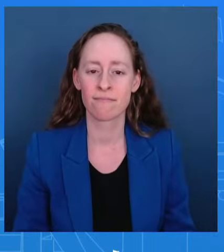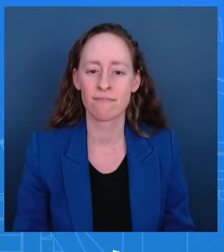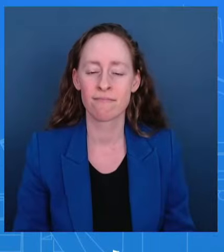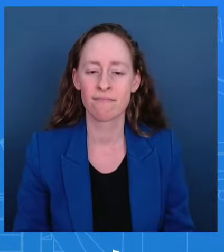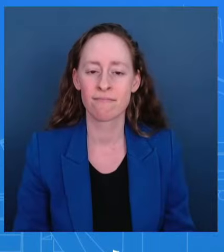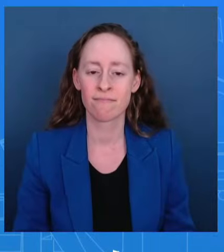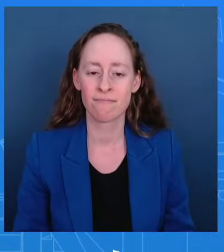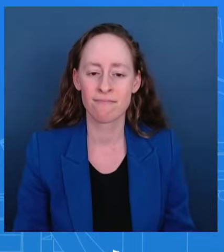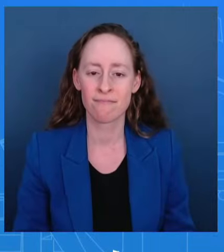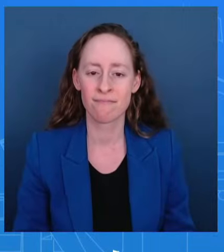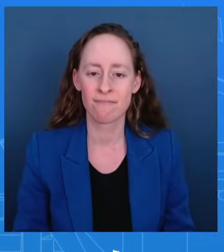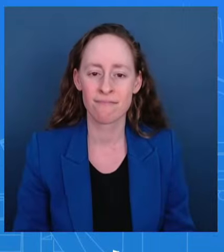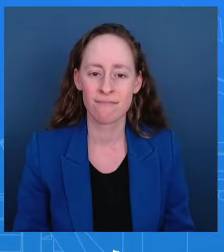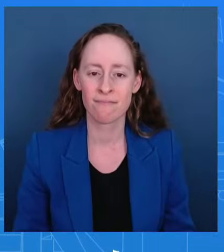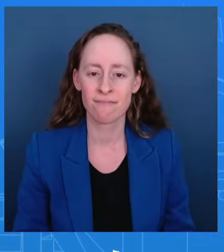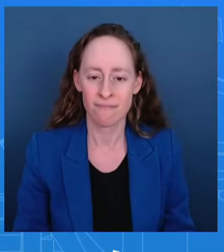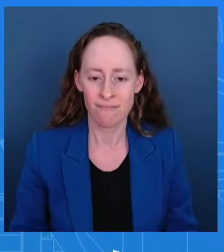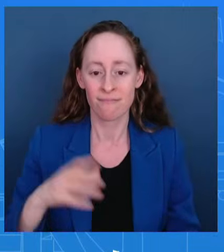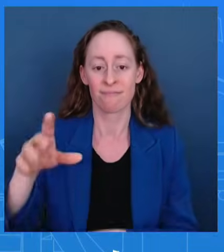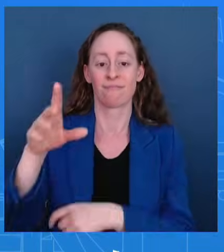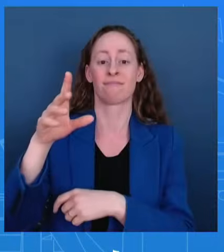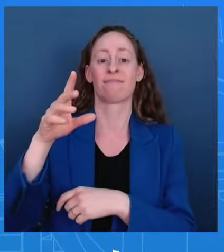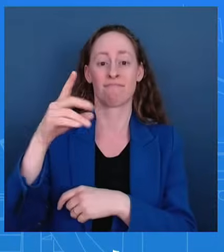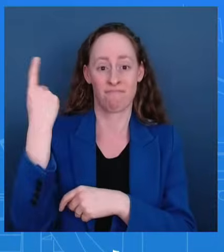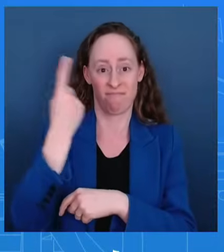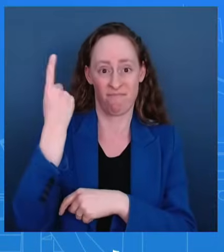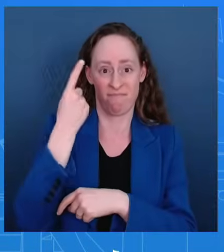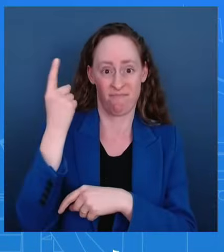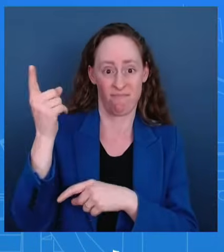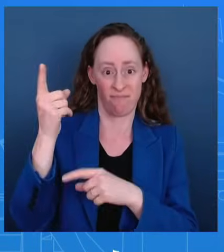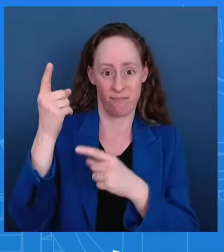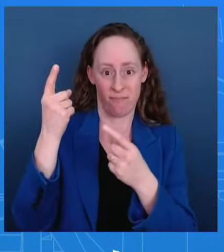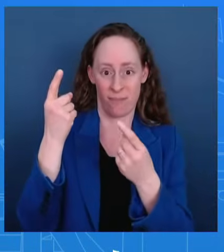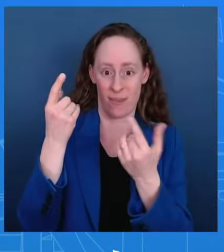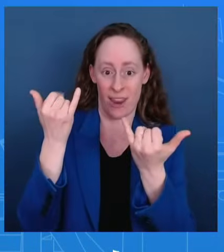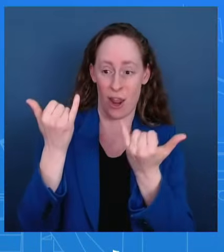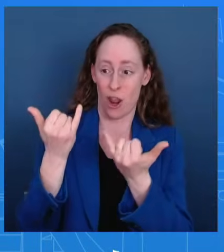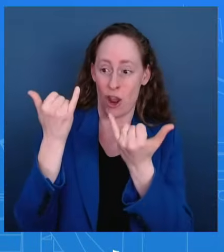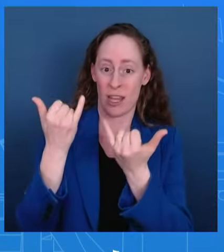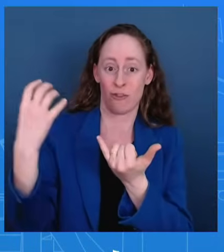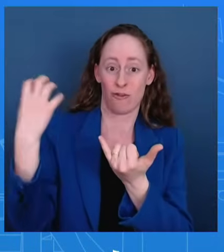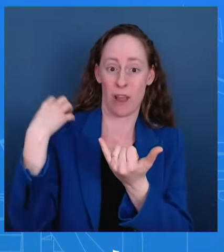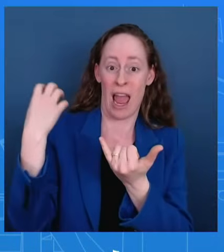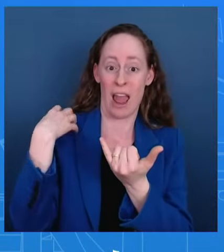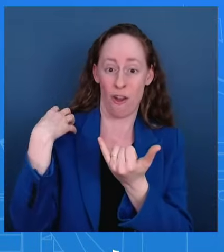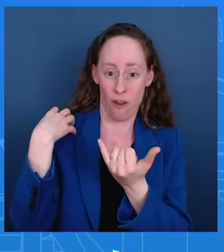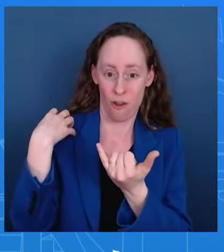of the Senate Judiciary Committee that Justice Alito should recuse himself from 20 cases